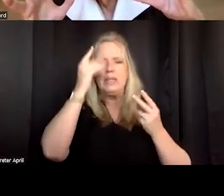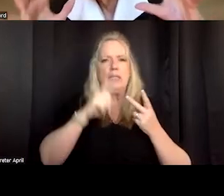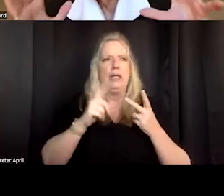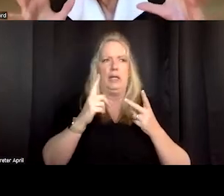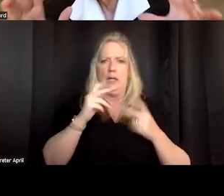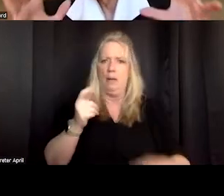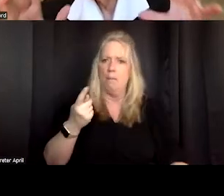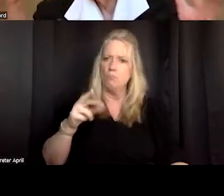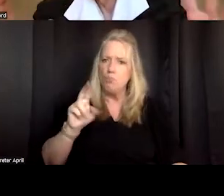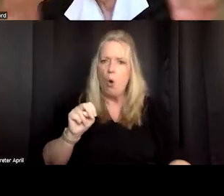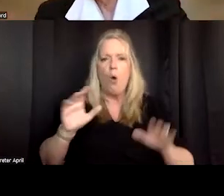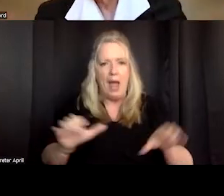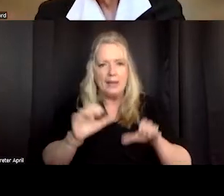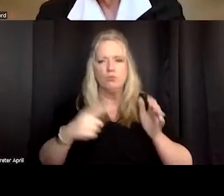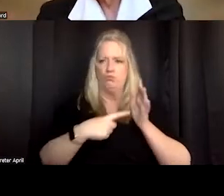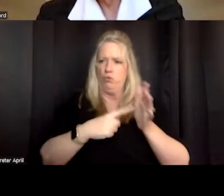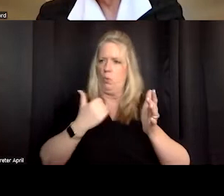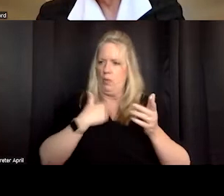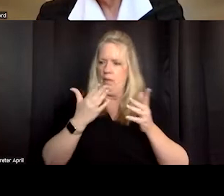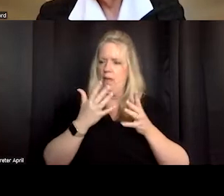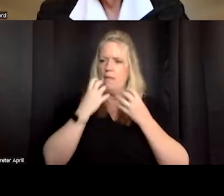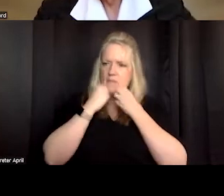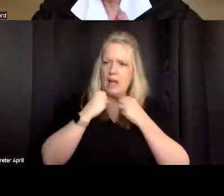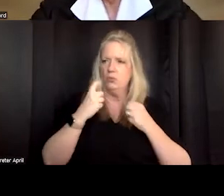SHOWING THAT WE HAVE VALUE. IN THE HEALTH CARE SYSTEM. NEXT SLIDE.